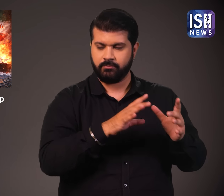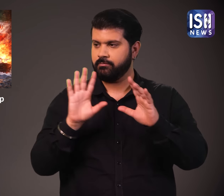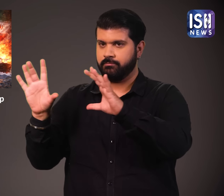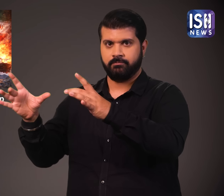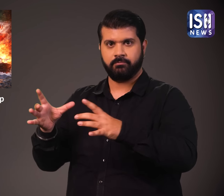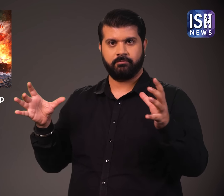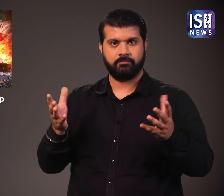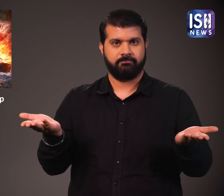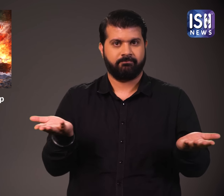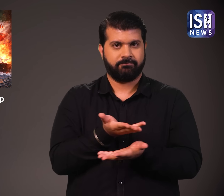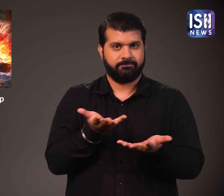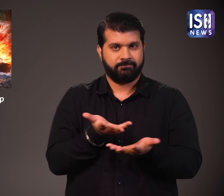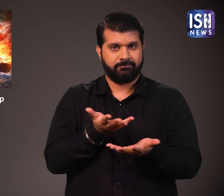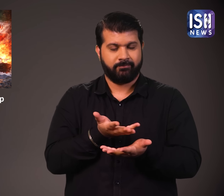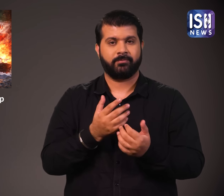The negotiations began.